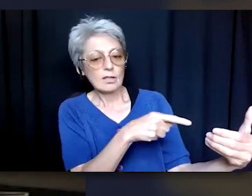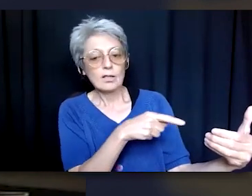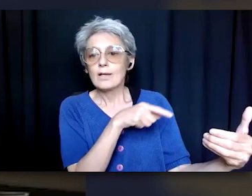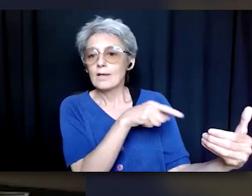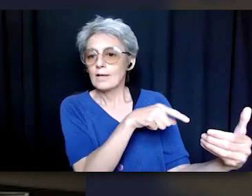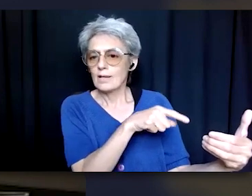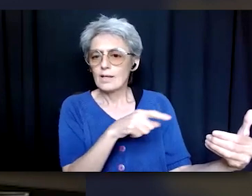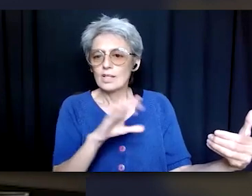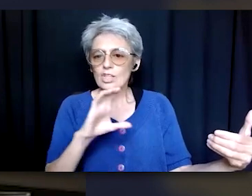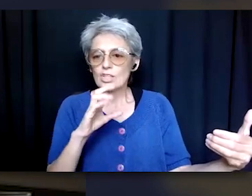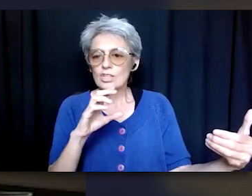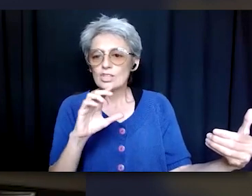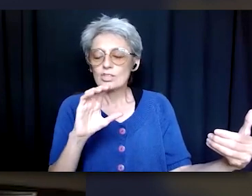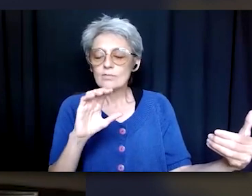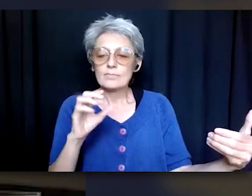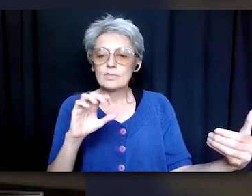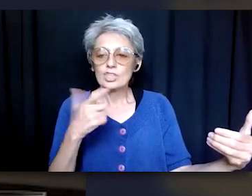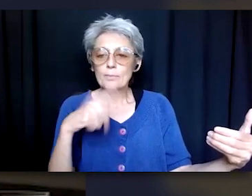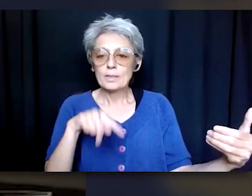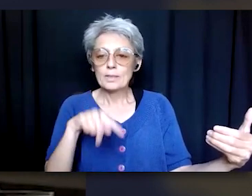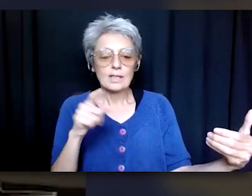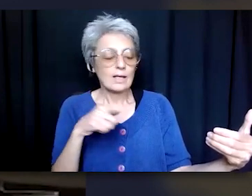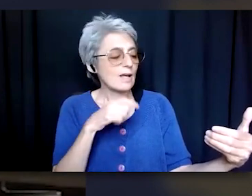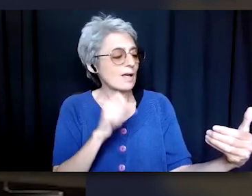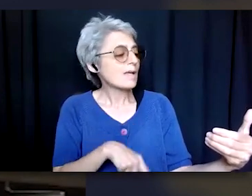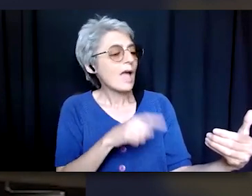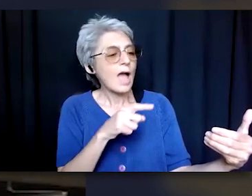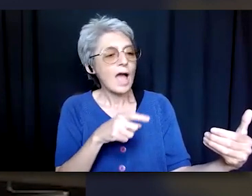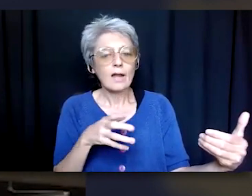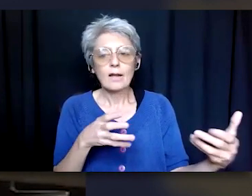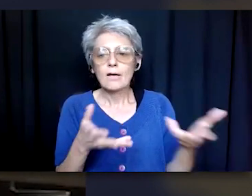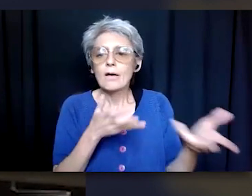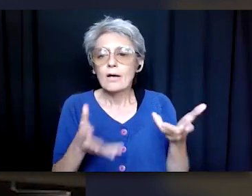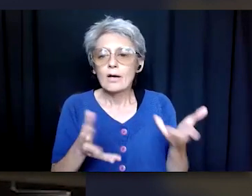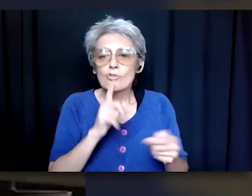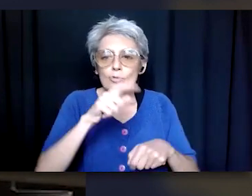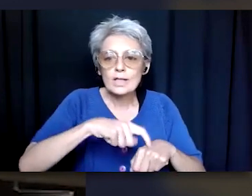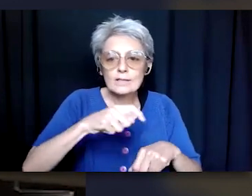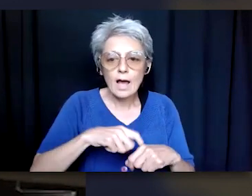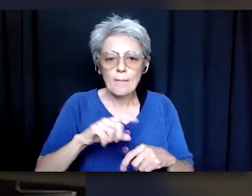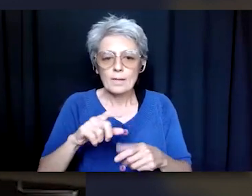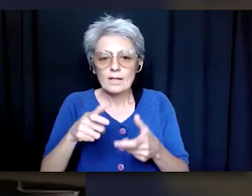with text, with voice, with people around you. They also released a whole bunch of cute little